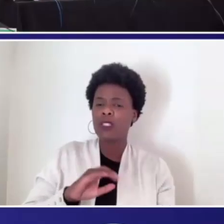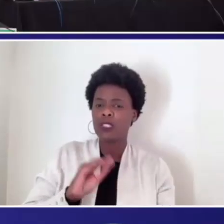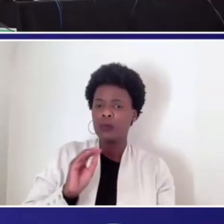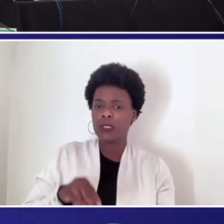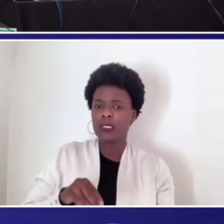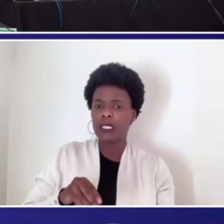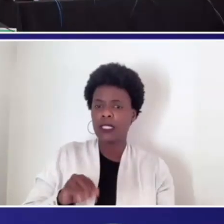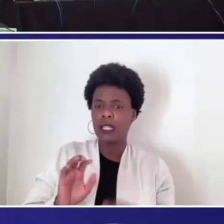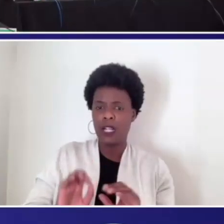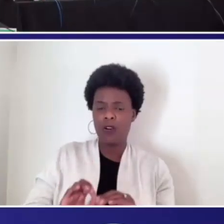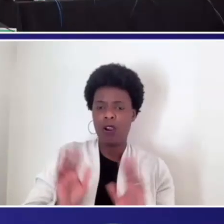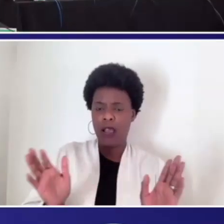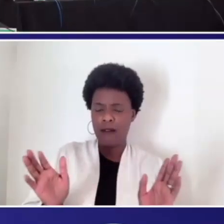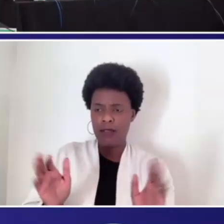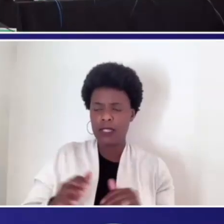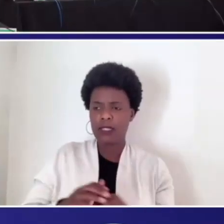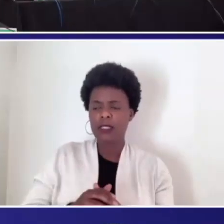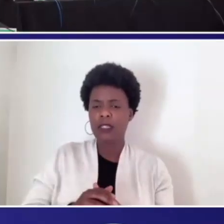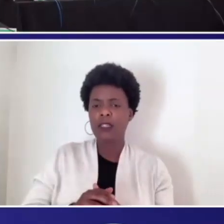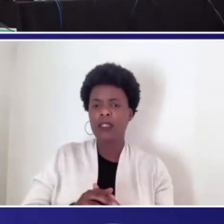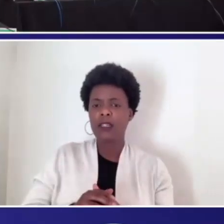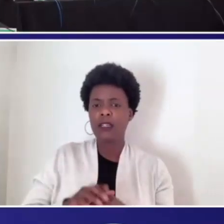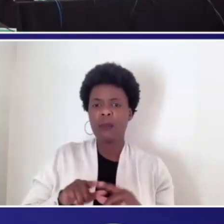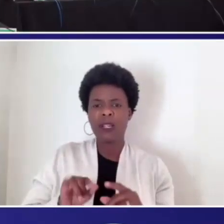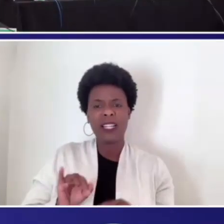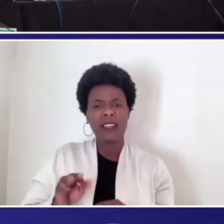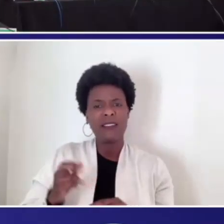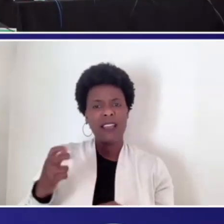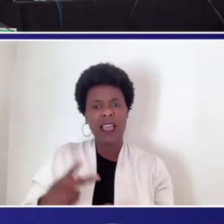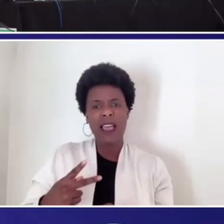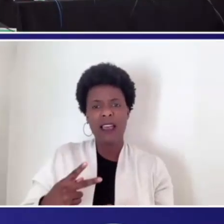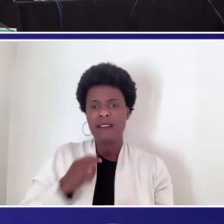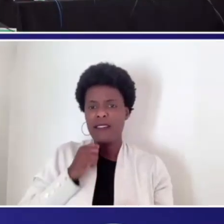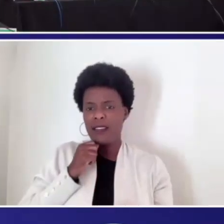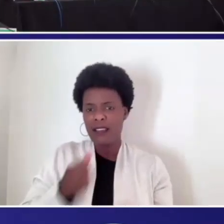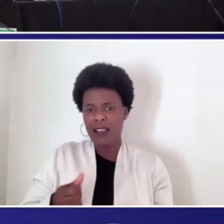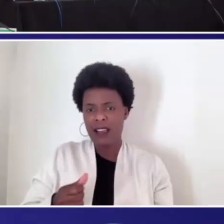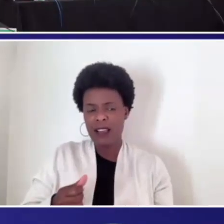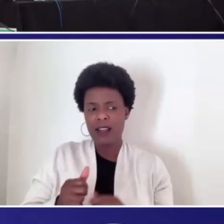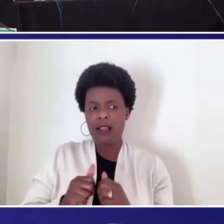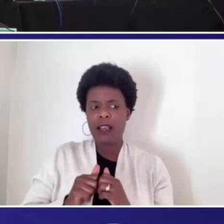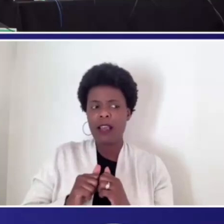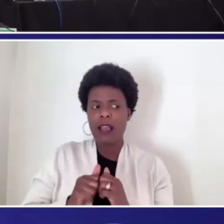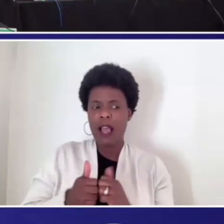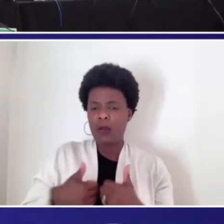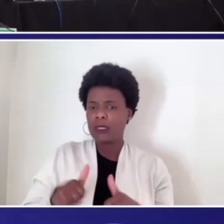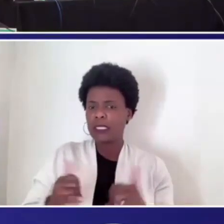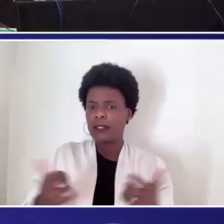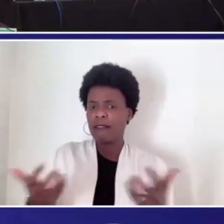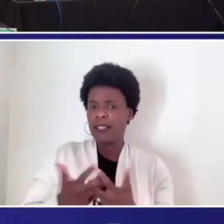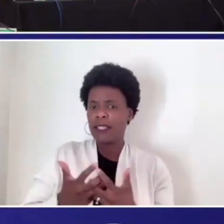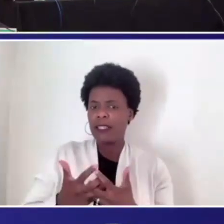in your words. But if half of the students aren't, how do those ones still fit within? Do you want to go first?